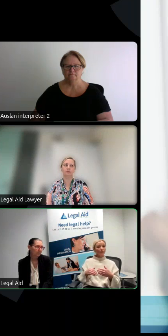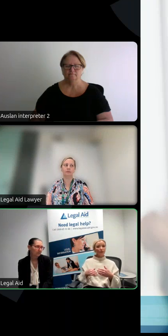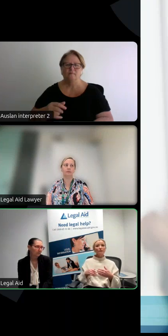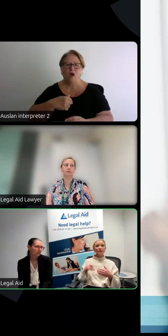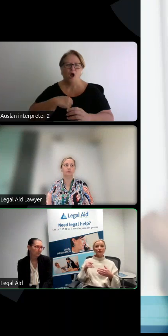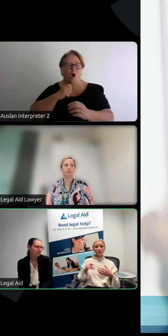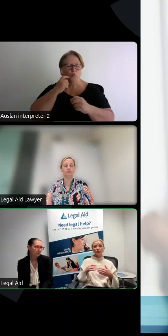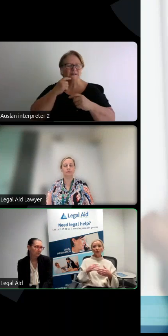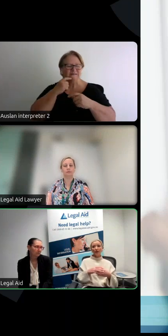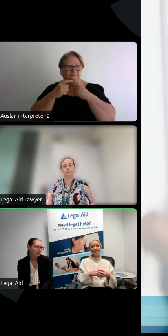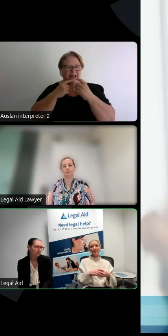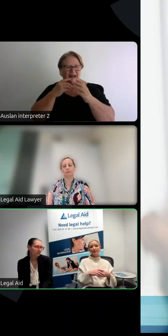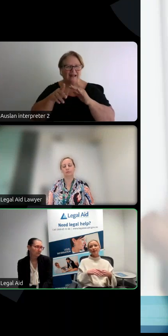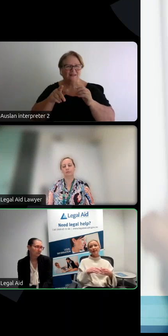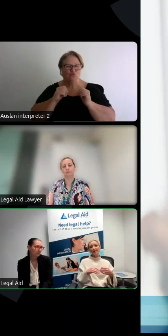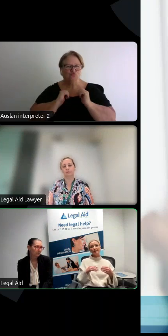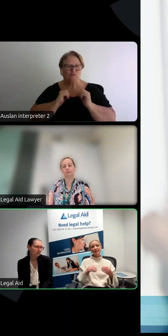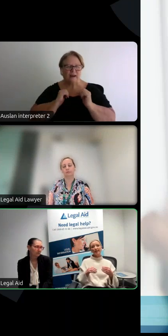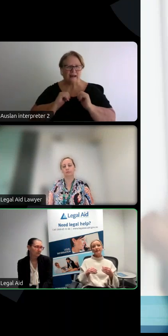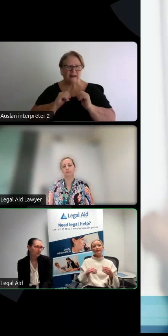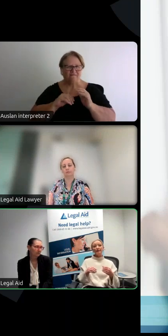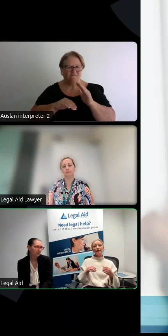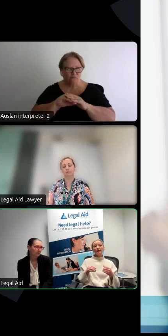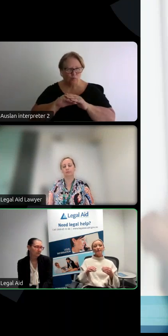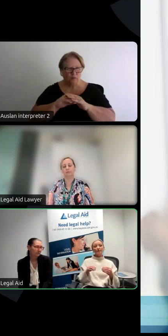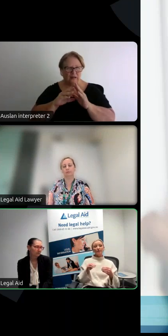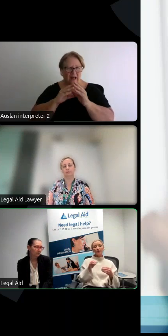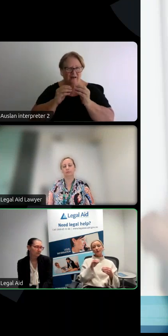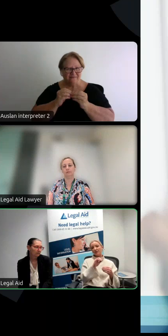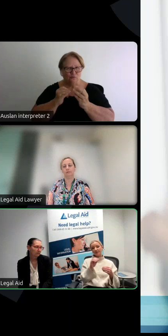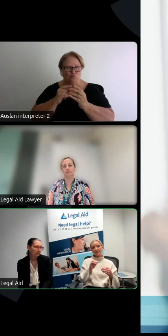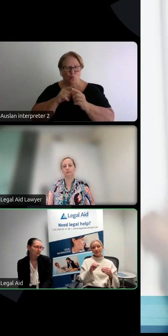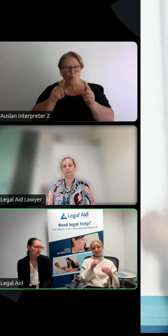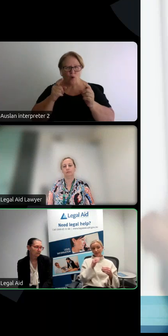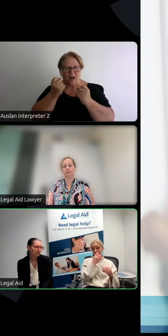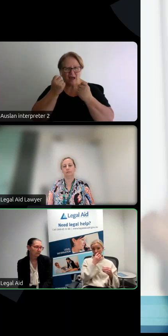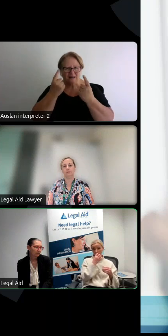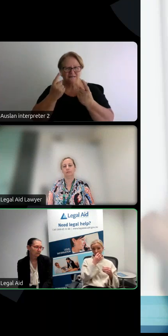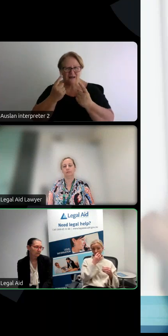form to ensure that everybody understands um you know the different bits and pieces that are on